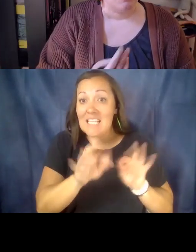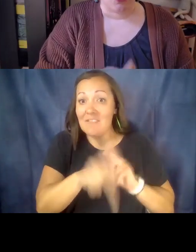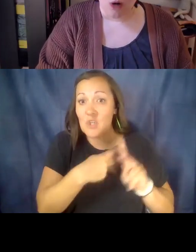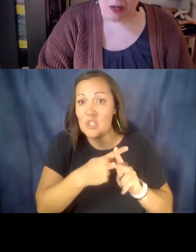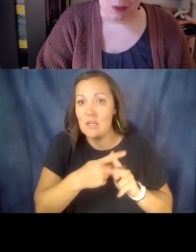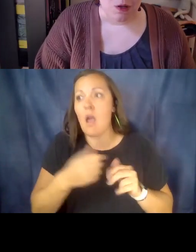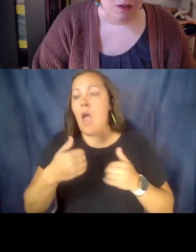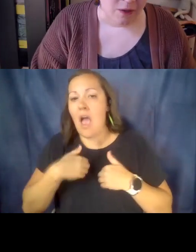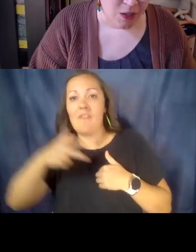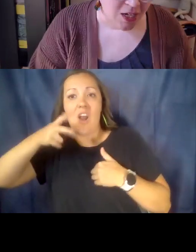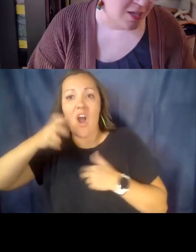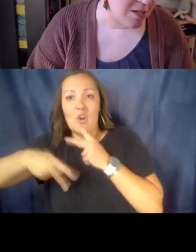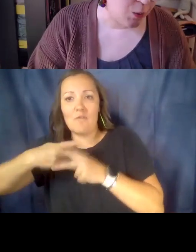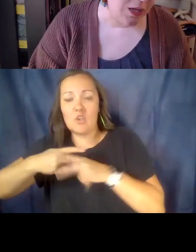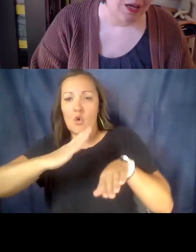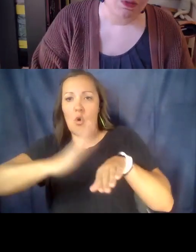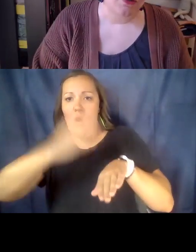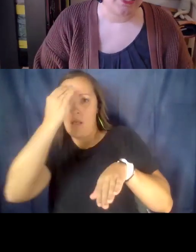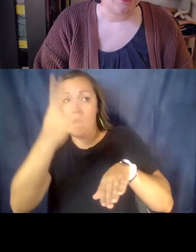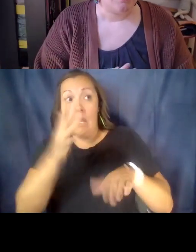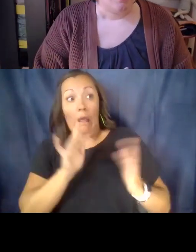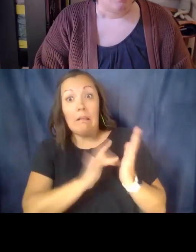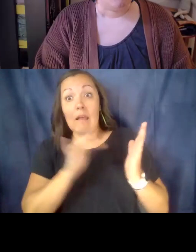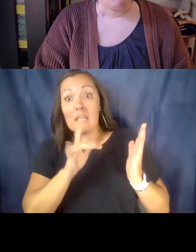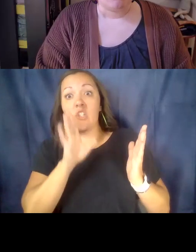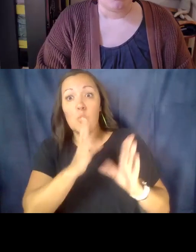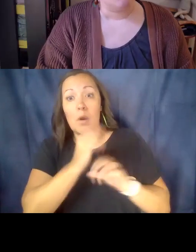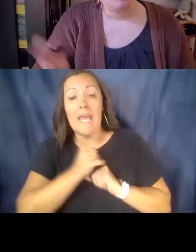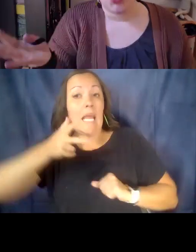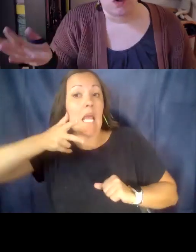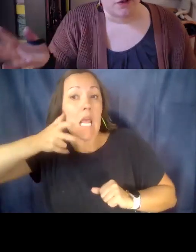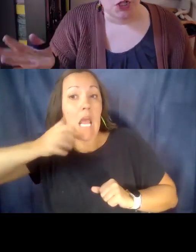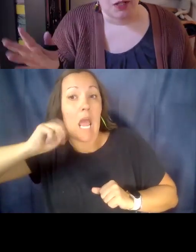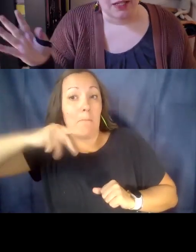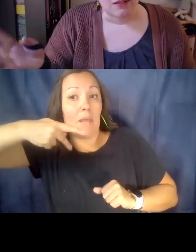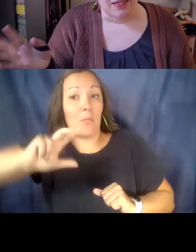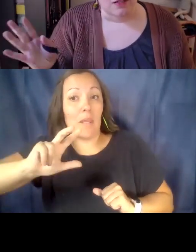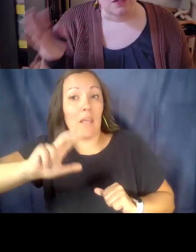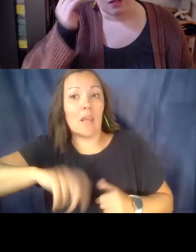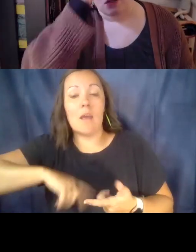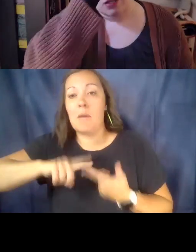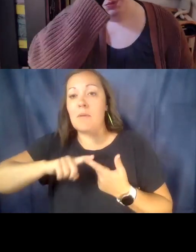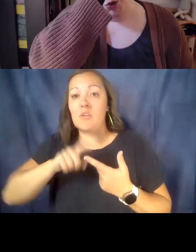You are wanting people. If you click on this, you will get an MP3 and maybe there's a glossy